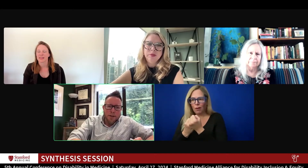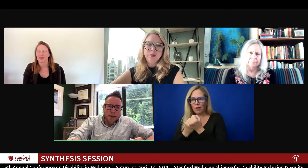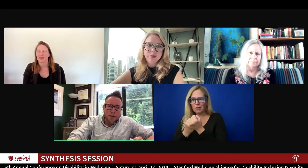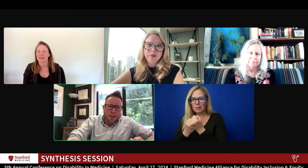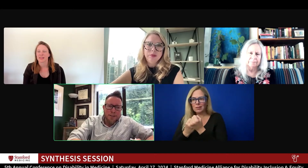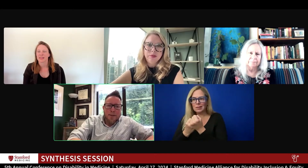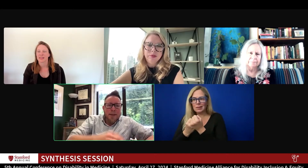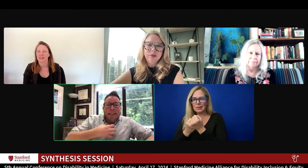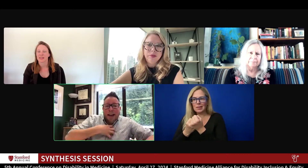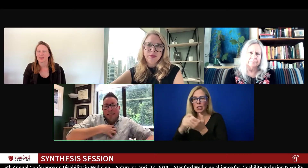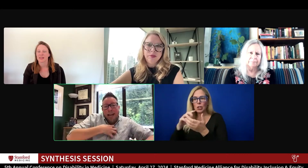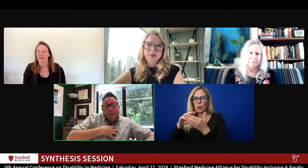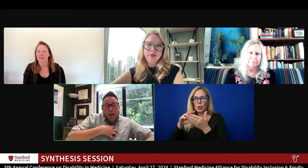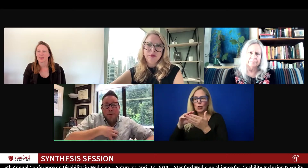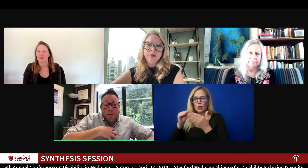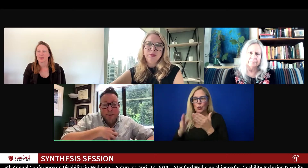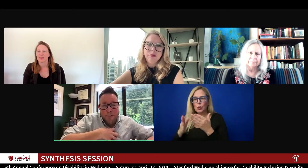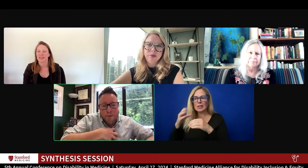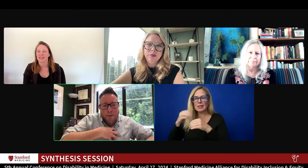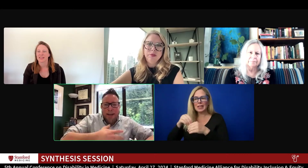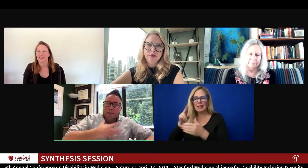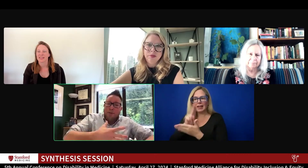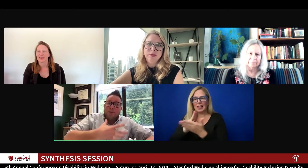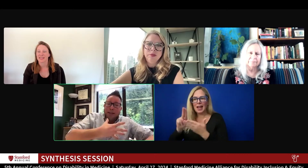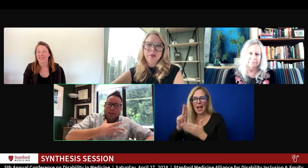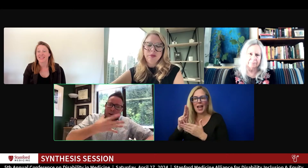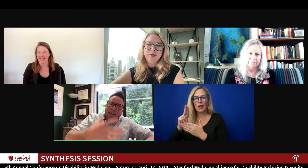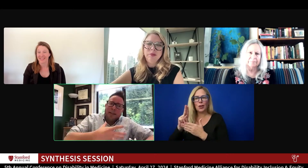education? I mean, that's where I'm speaking from as a professor, right?